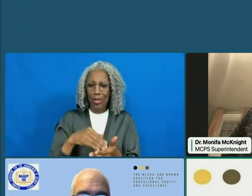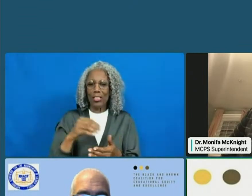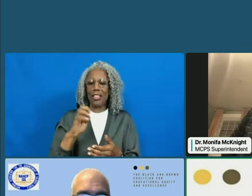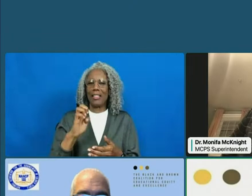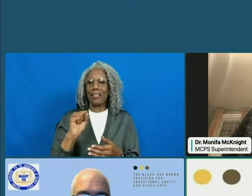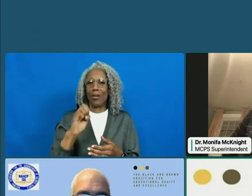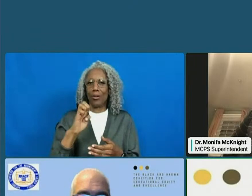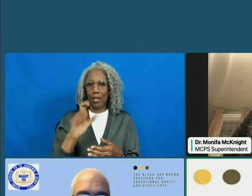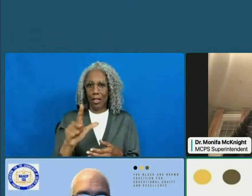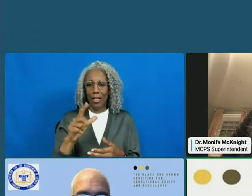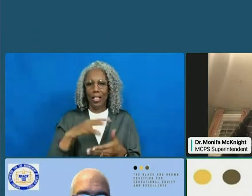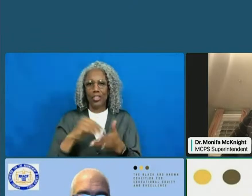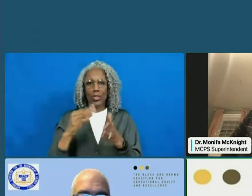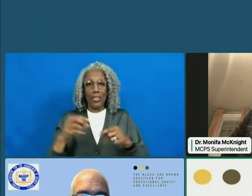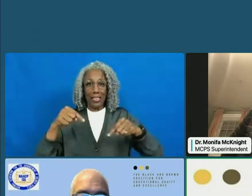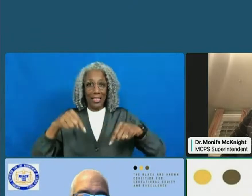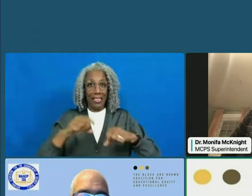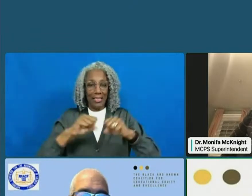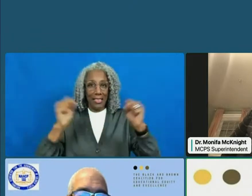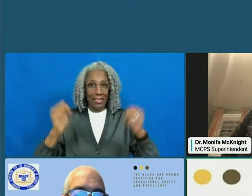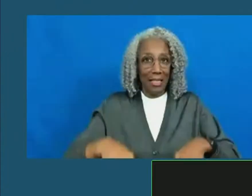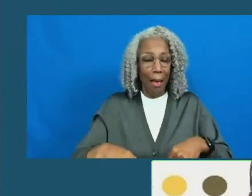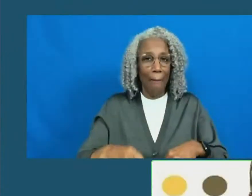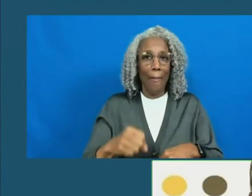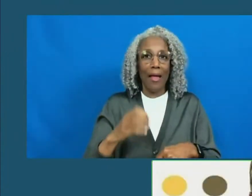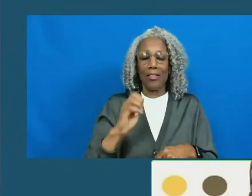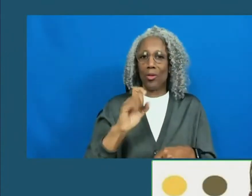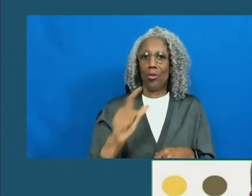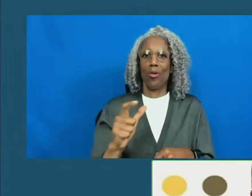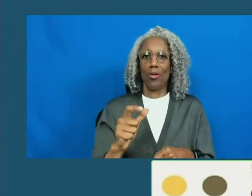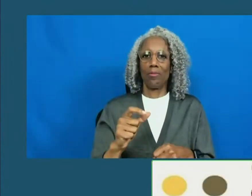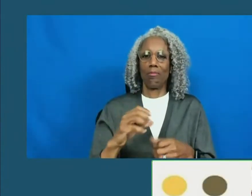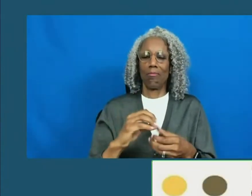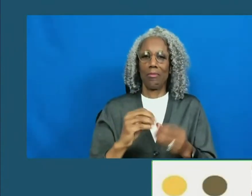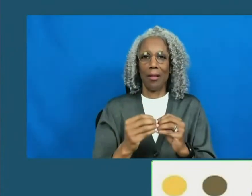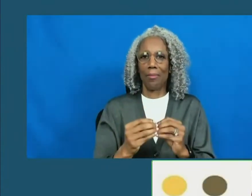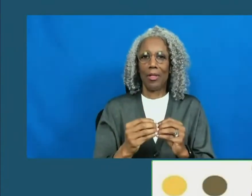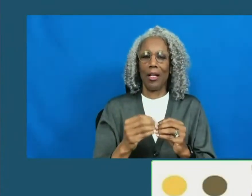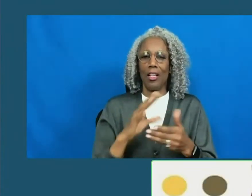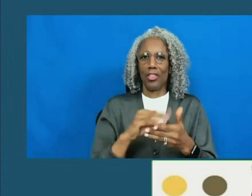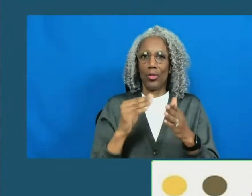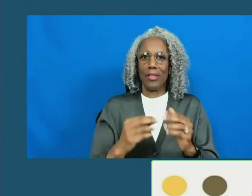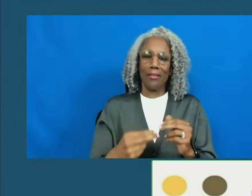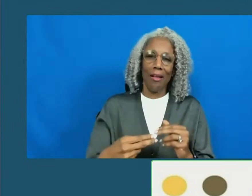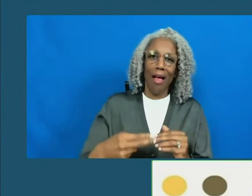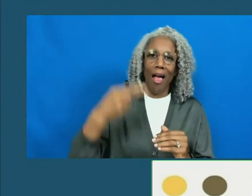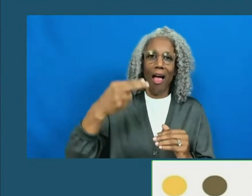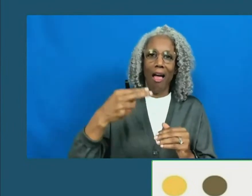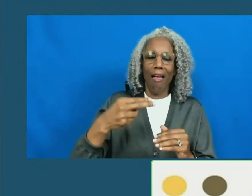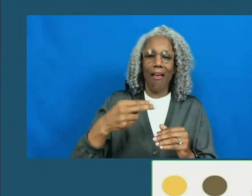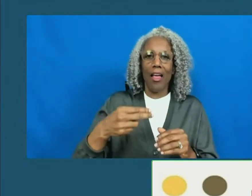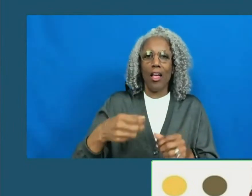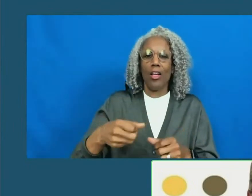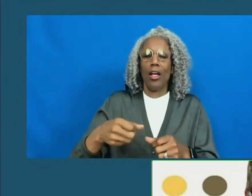about S O is around 30,000 so students in the system, The Esso